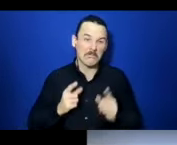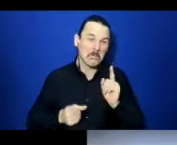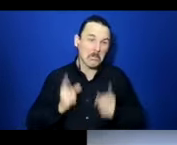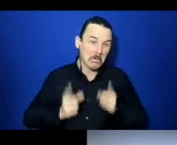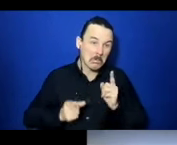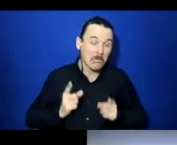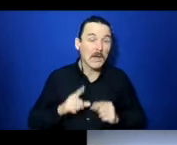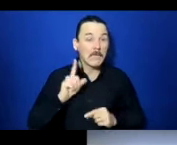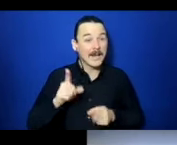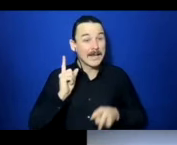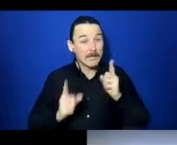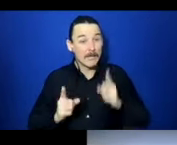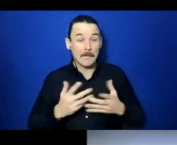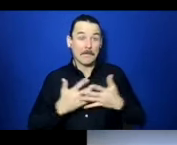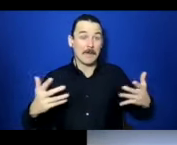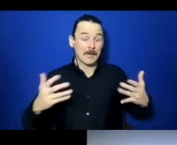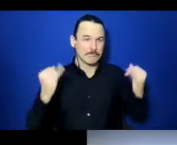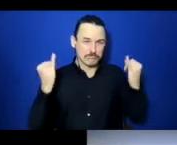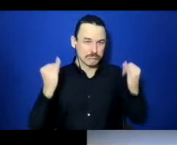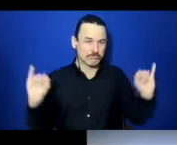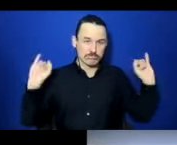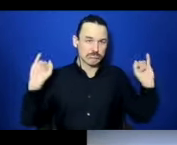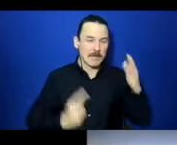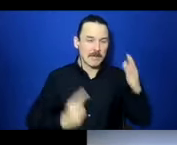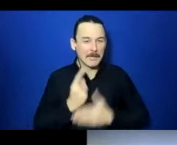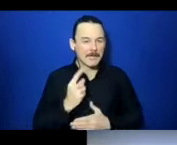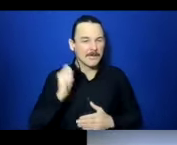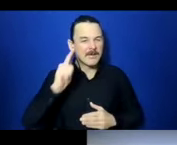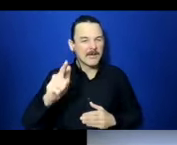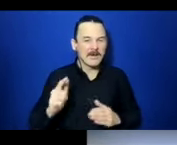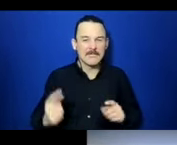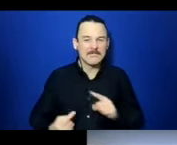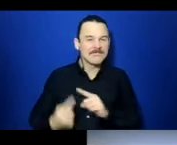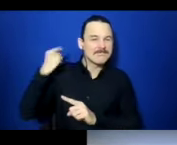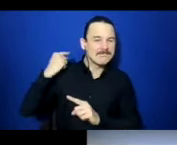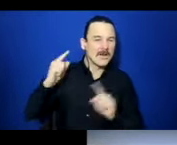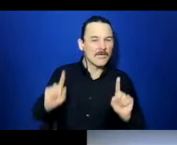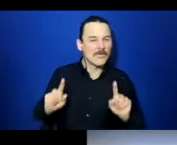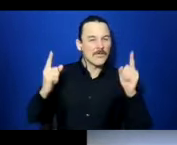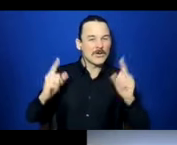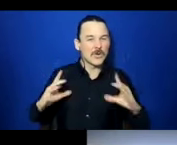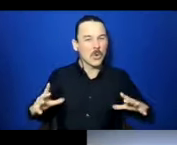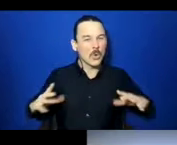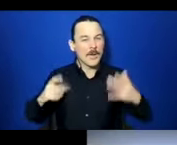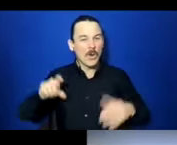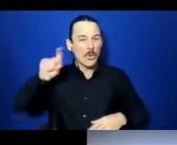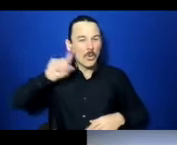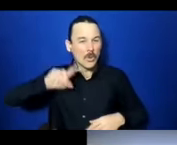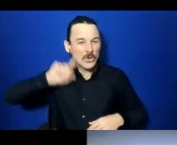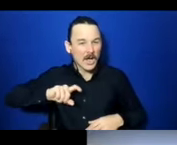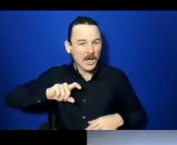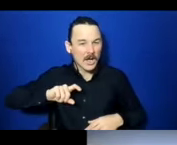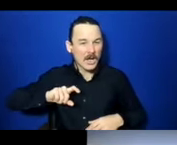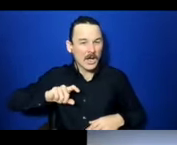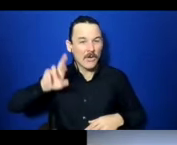automatic water for your hands, that was only for light coloured skin types and a whole lot